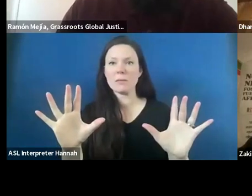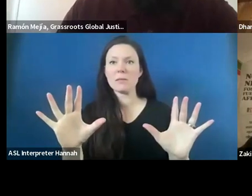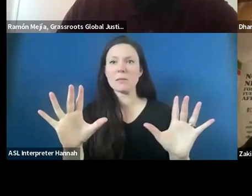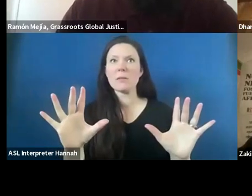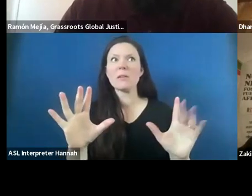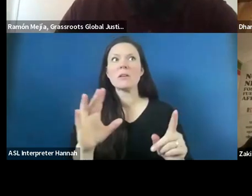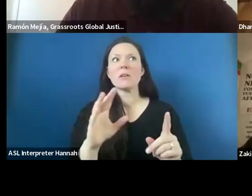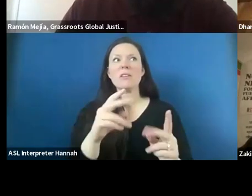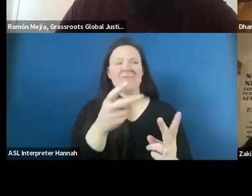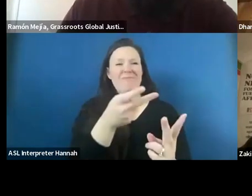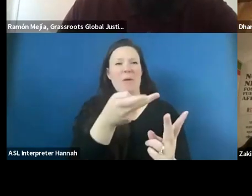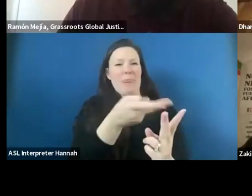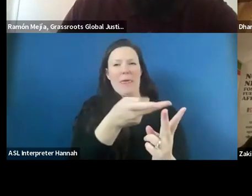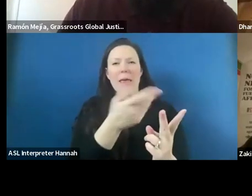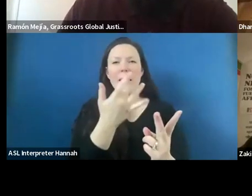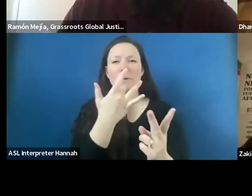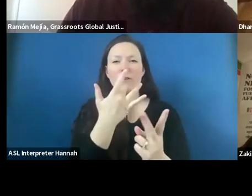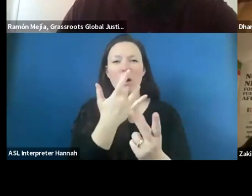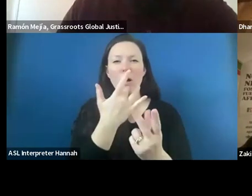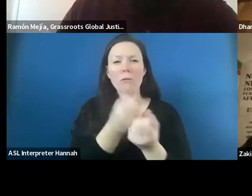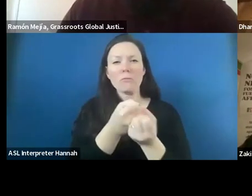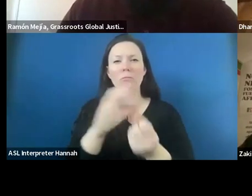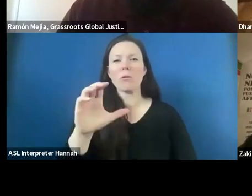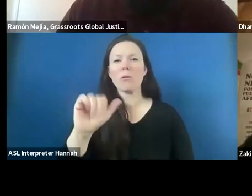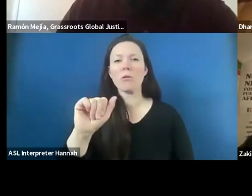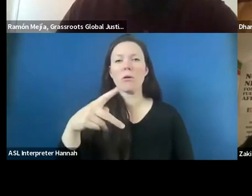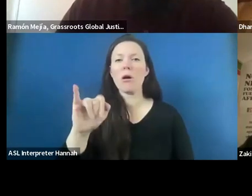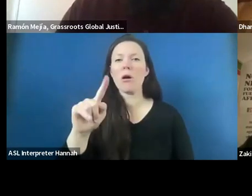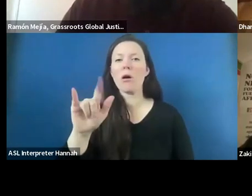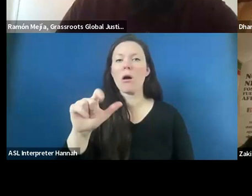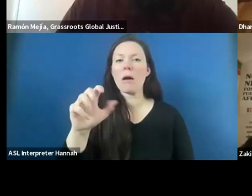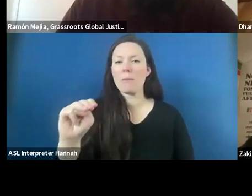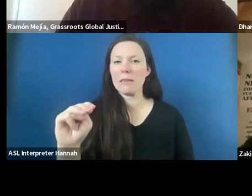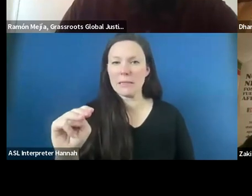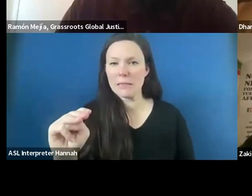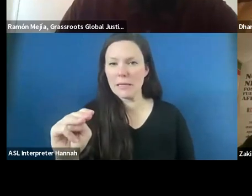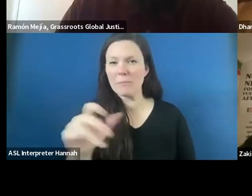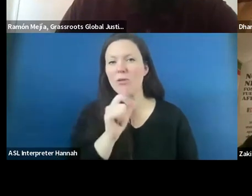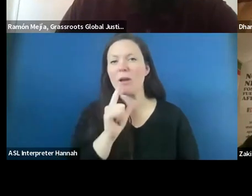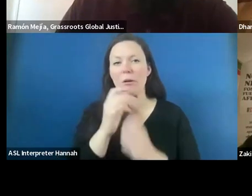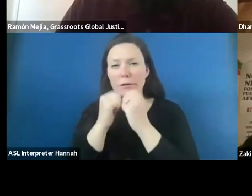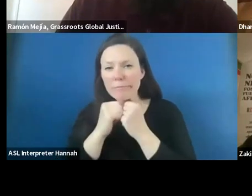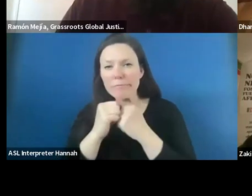as opposed to protecting the wellbeing of people and planet.